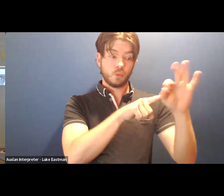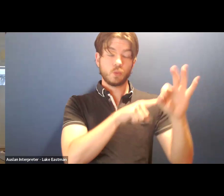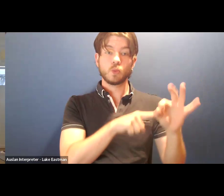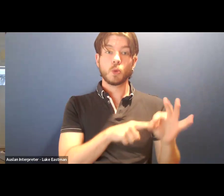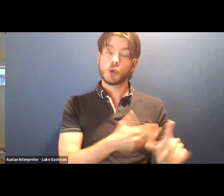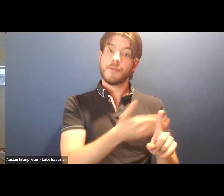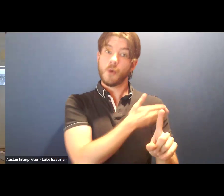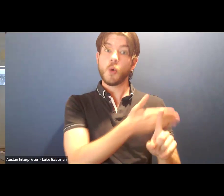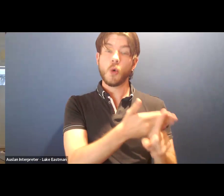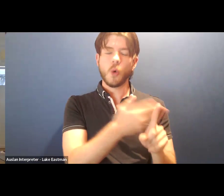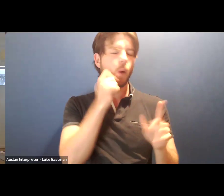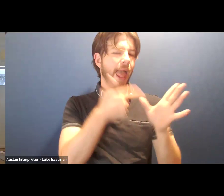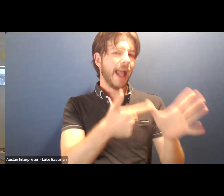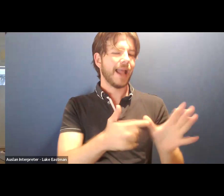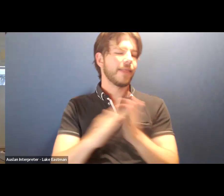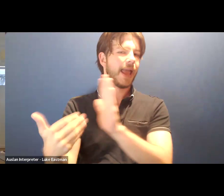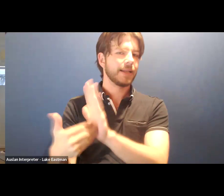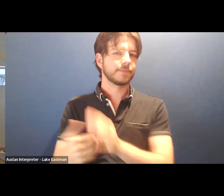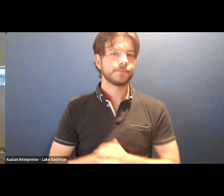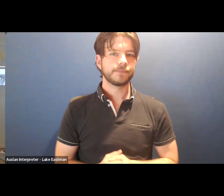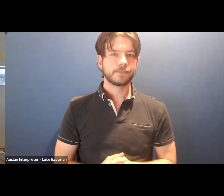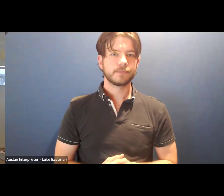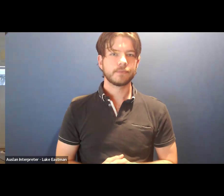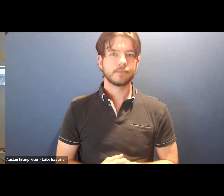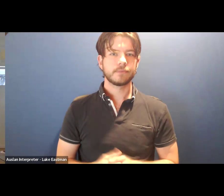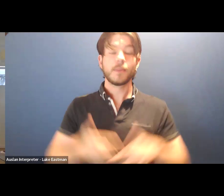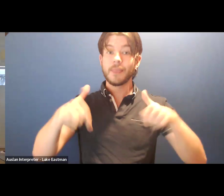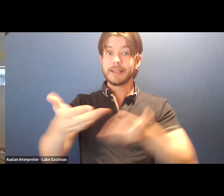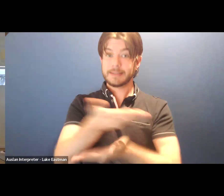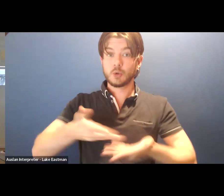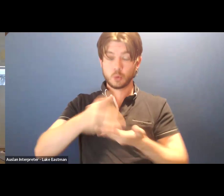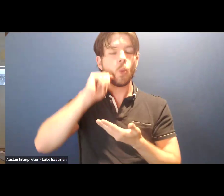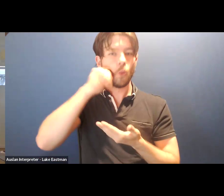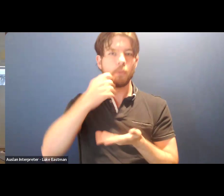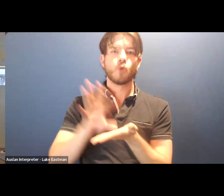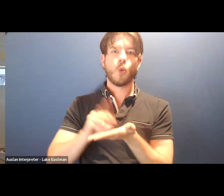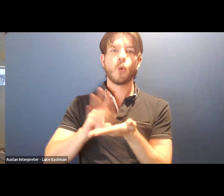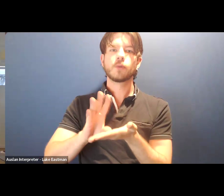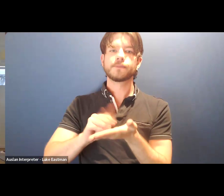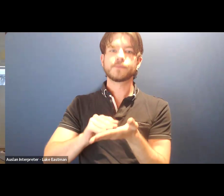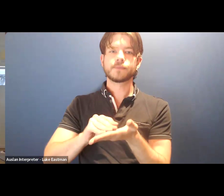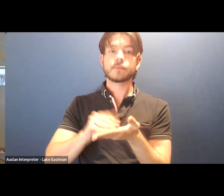of the talk. The discussion is being recorded